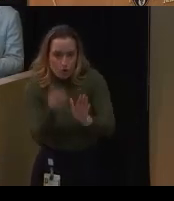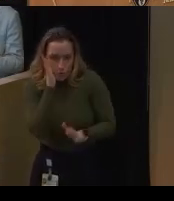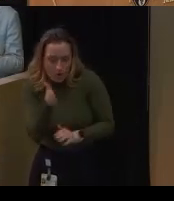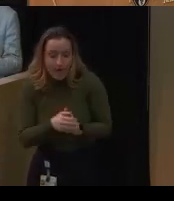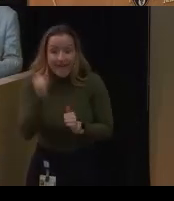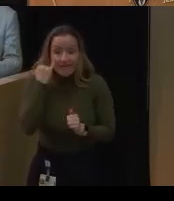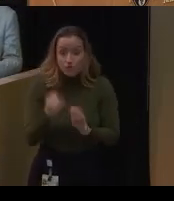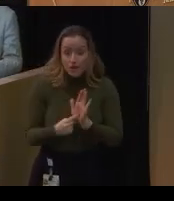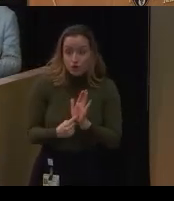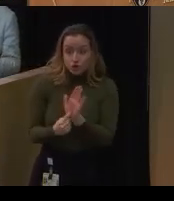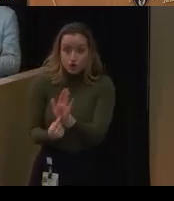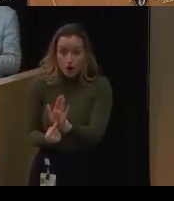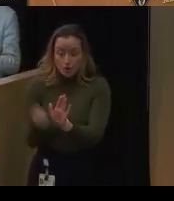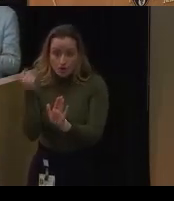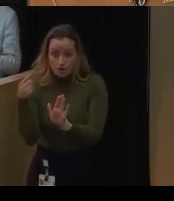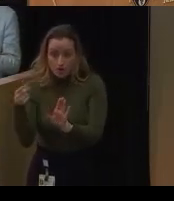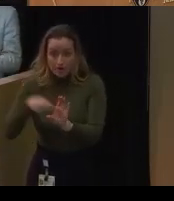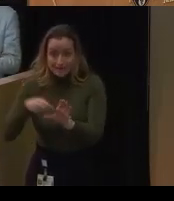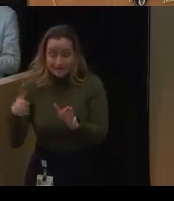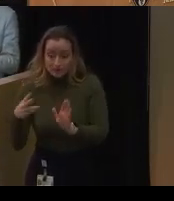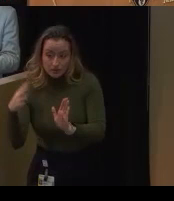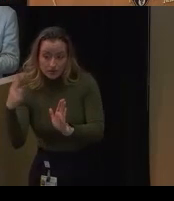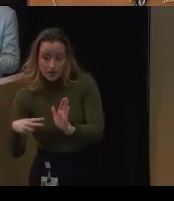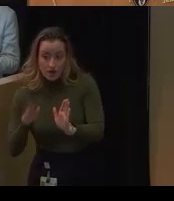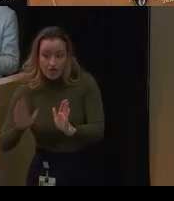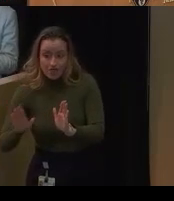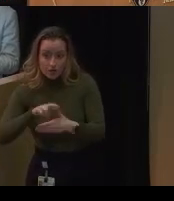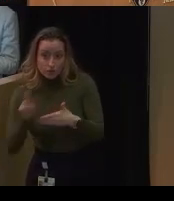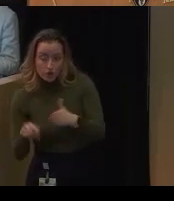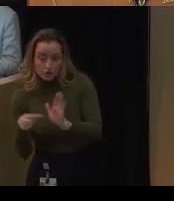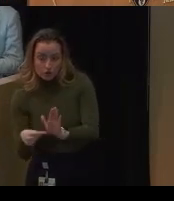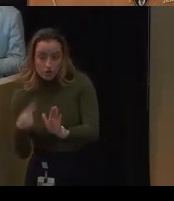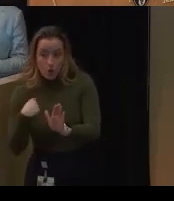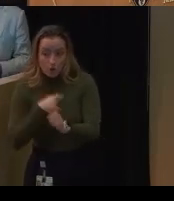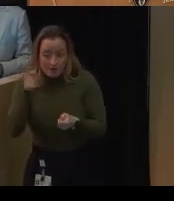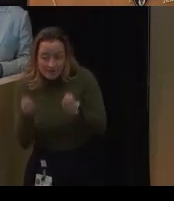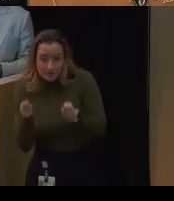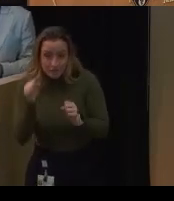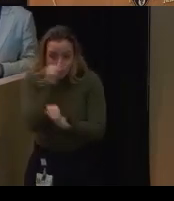to basically understand how manipulating the strategy manipulates those those brain States